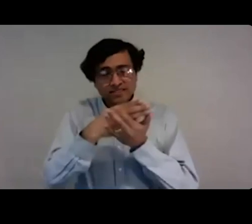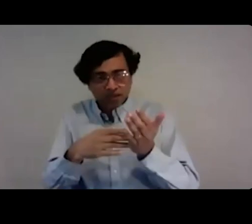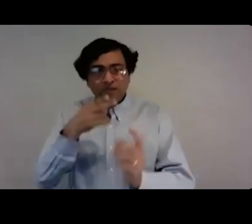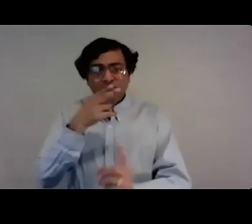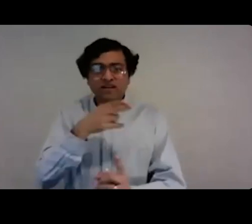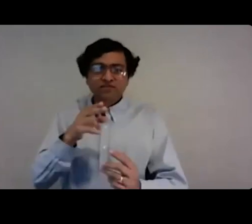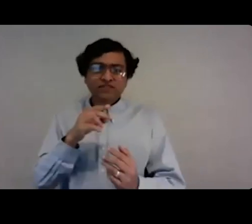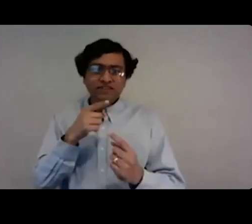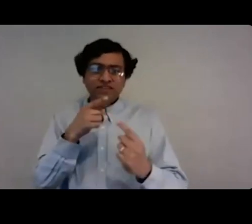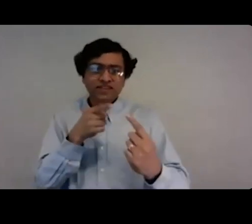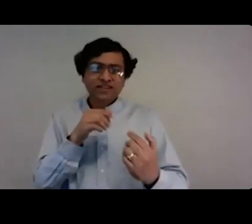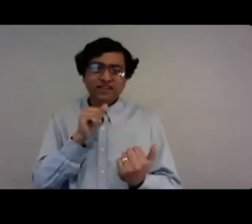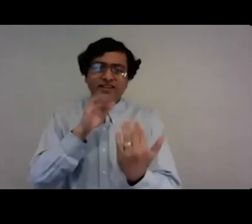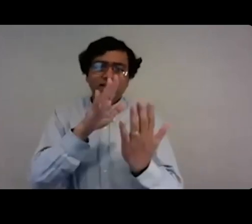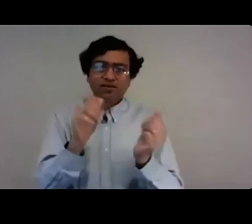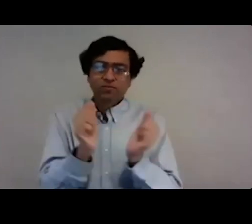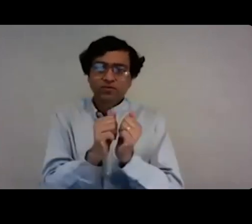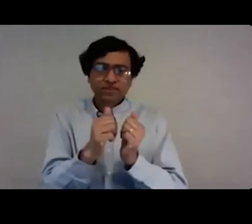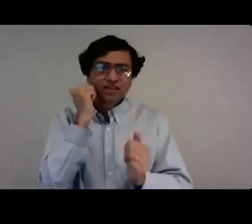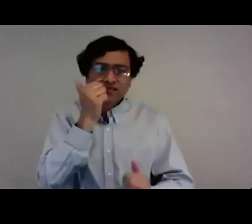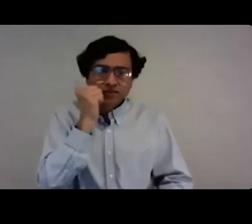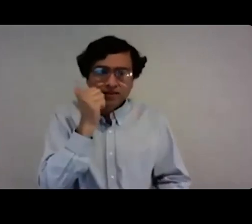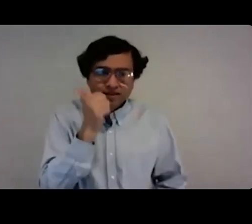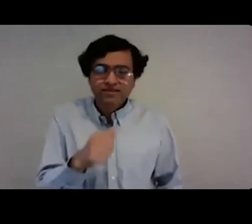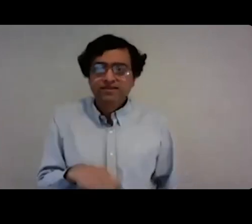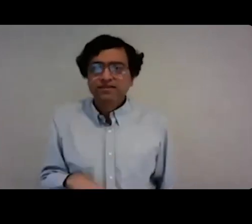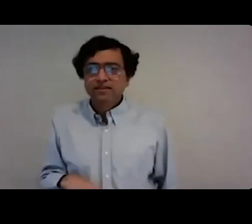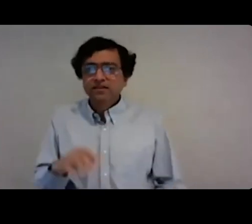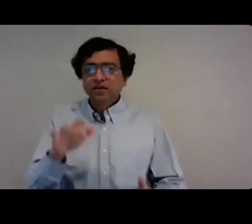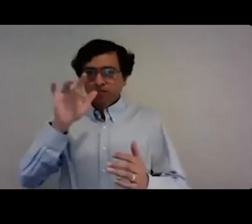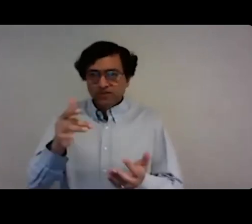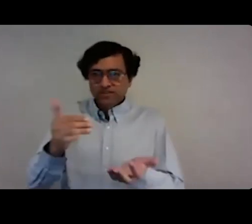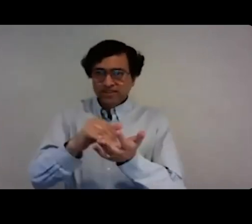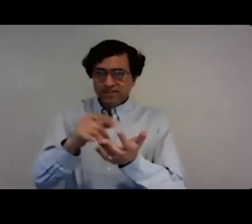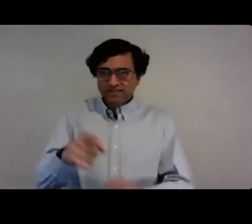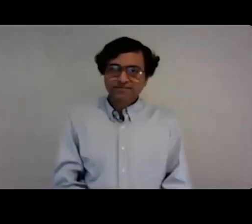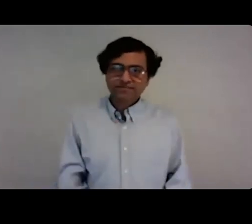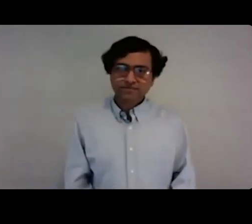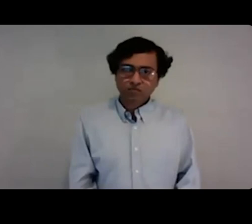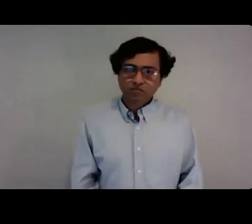So this is what some hard-of-hearing people deal with on a daily basis.